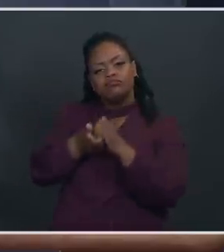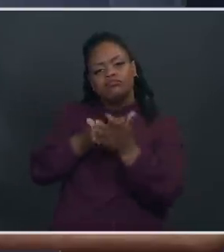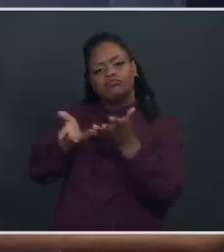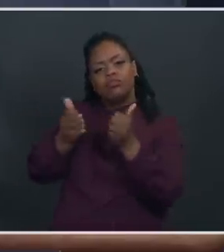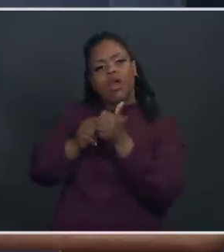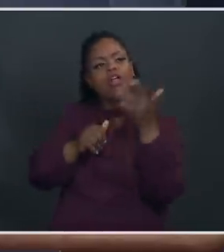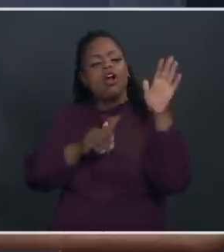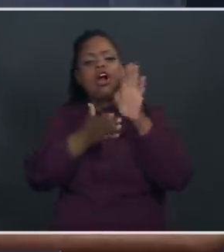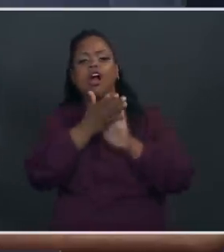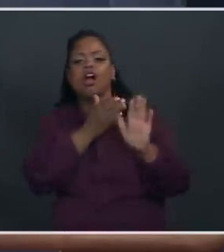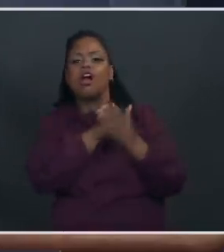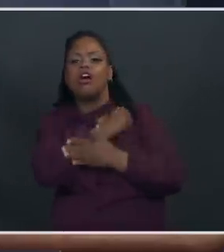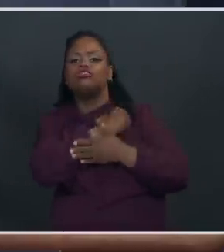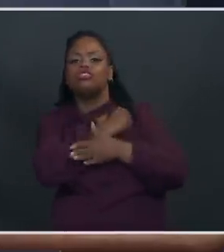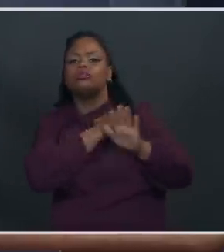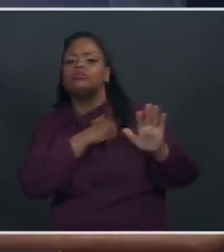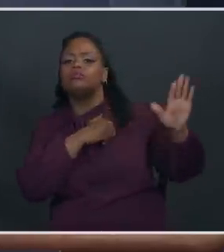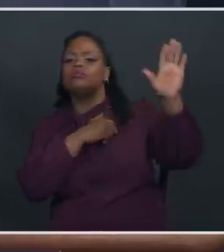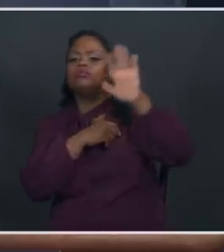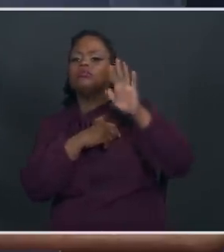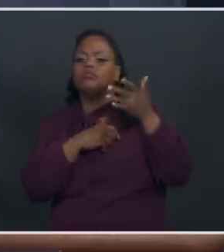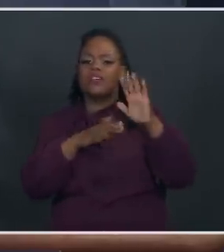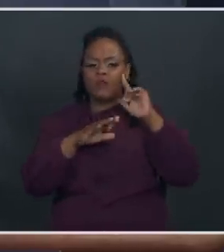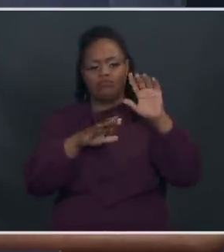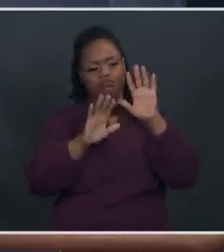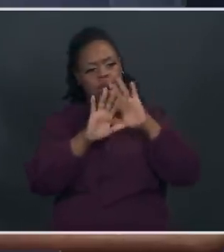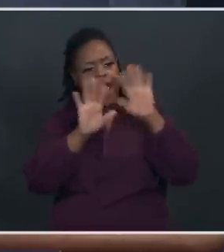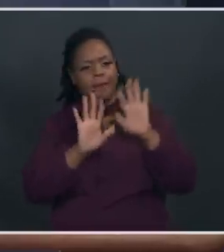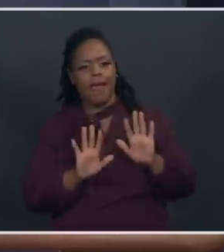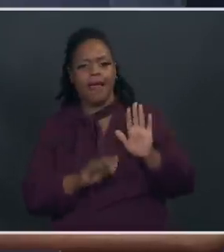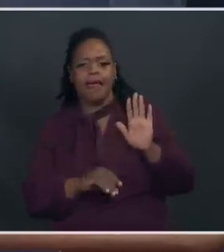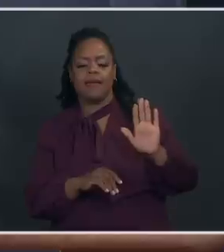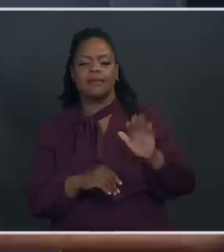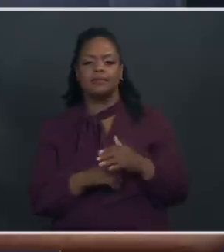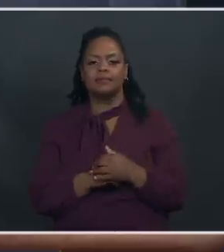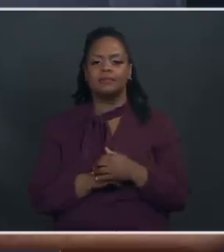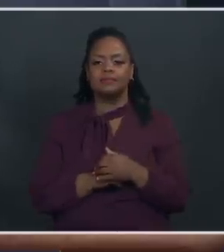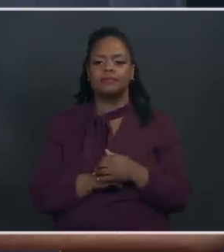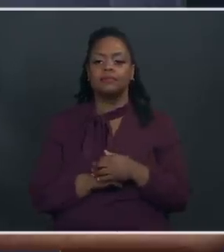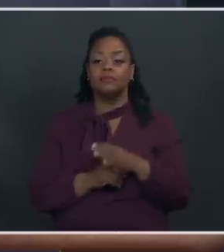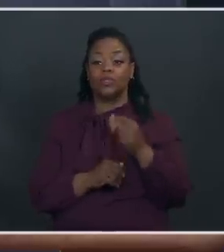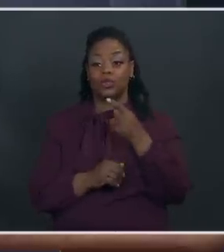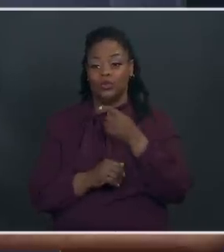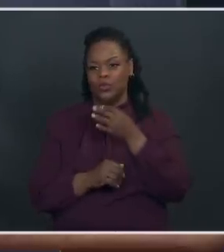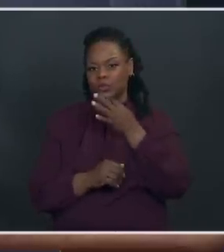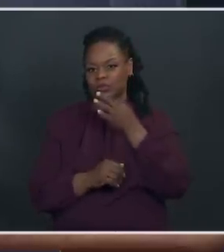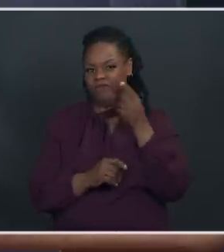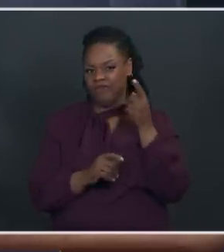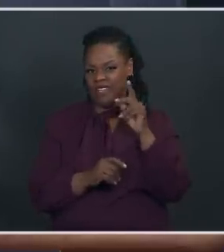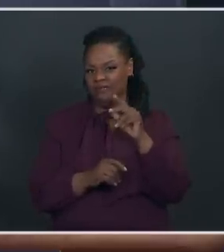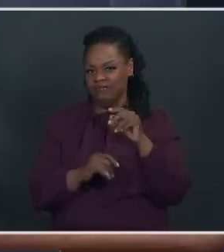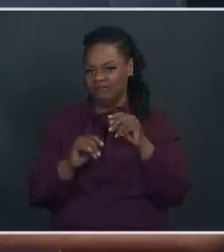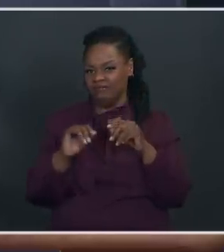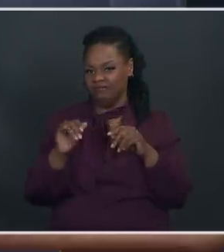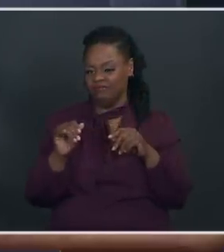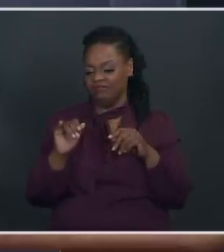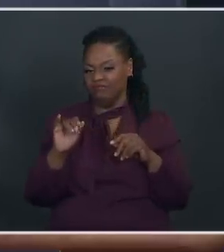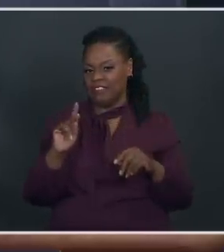And you will see and hear more about that from Secretary Kerry. But, here at home, we have to do our part